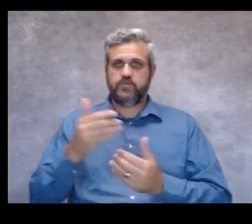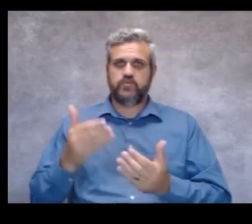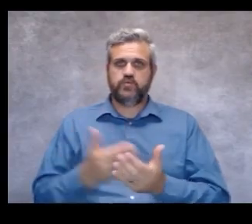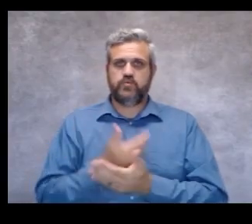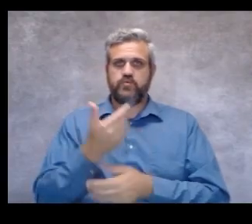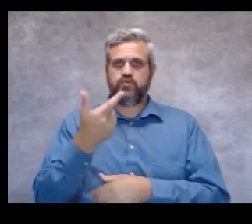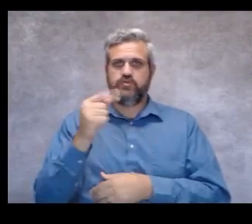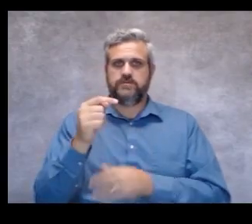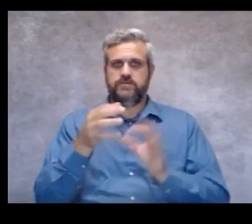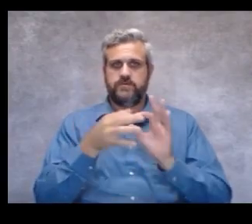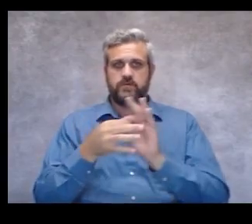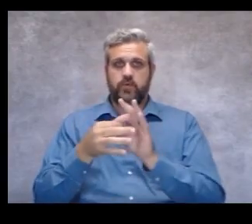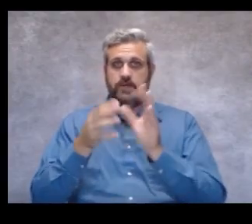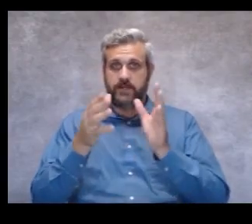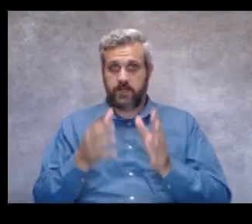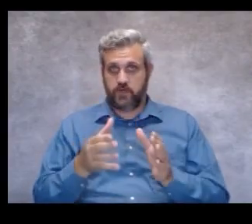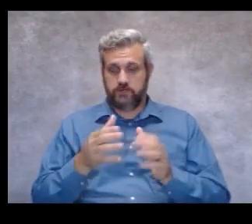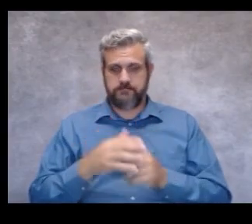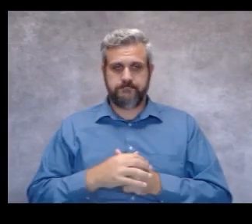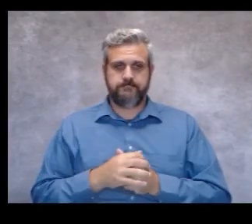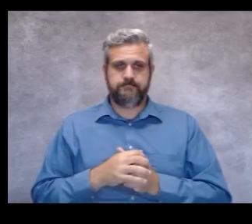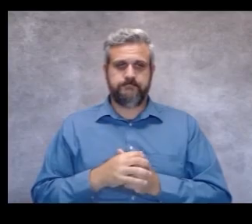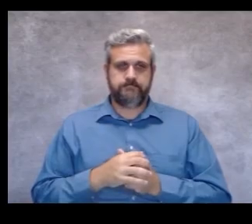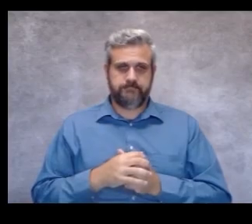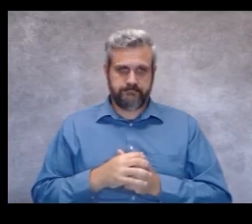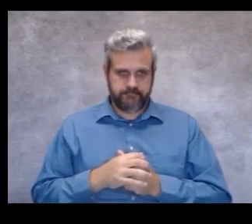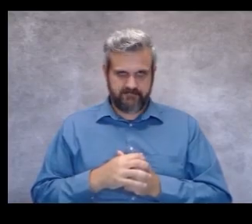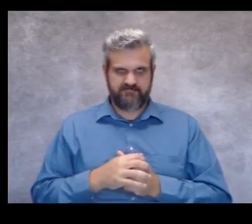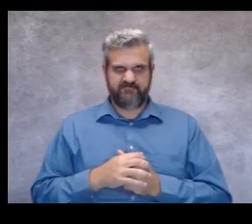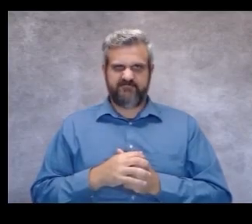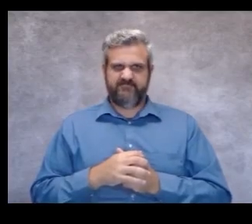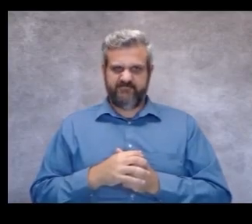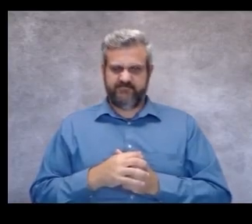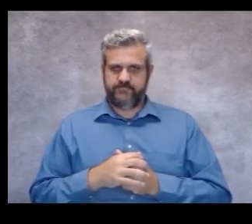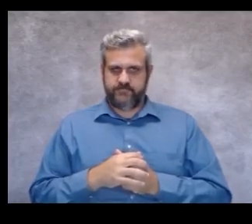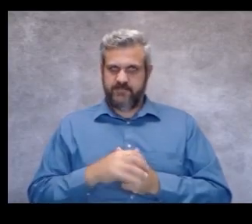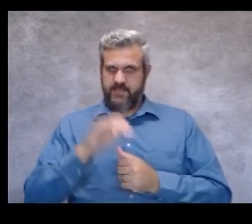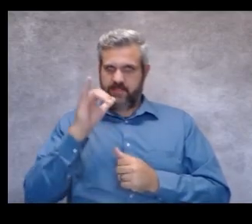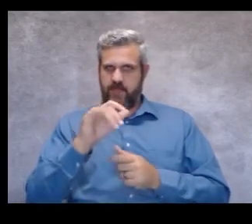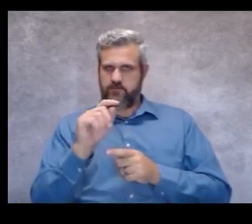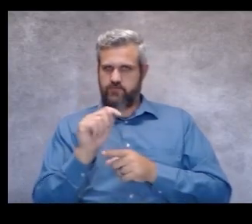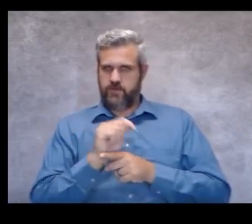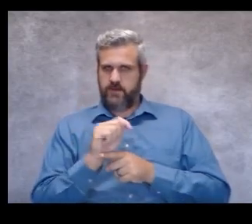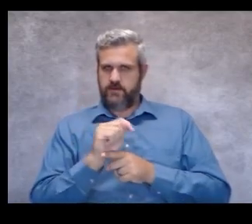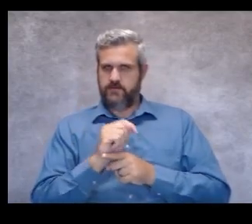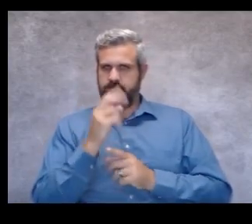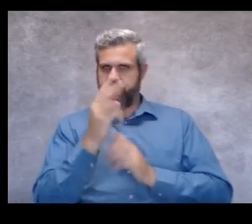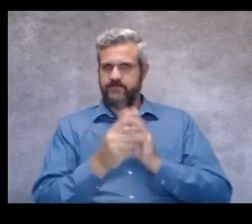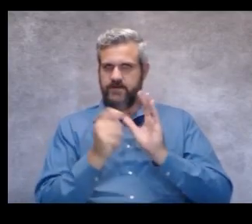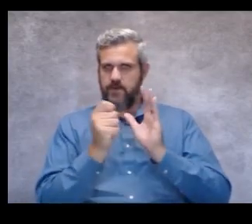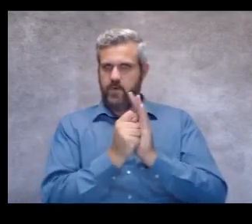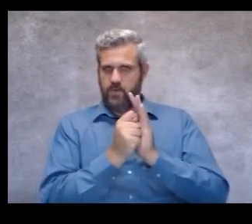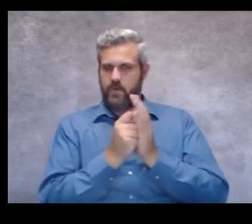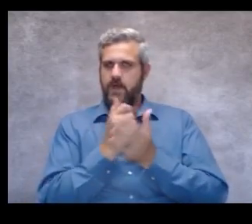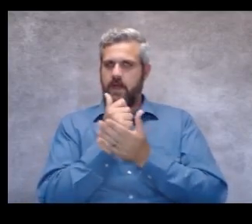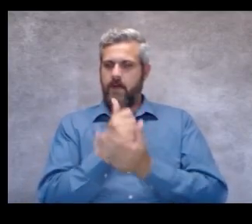new GT coordinators. This particular training and video helps